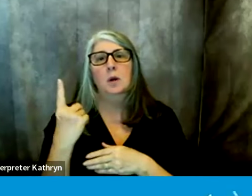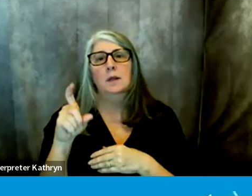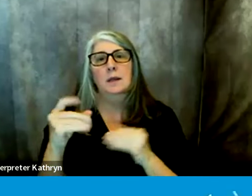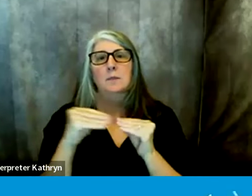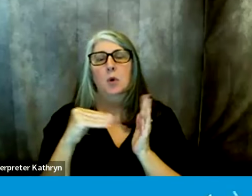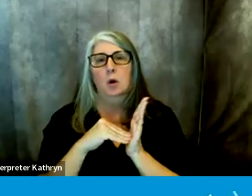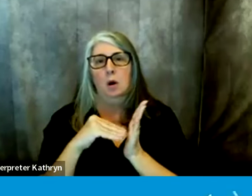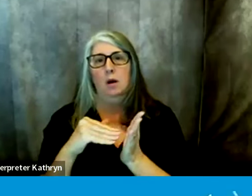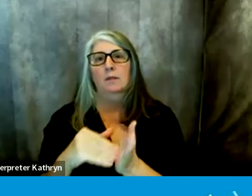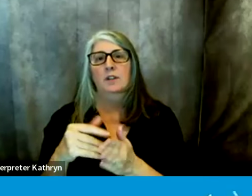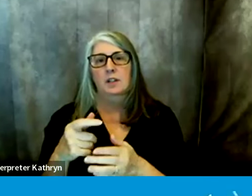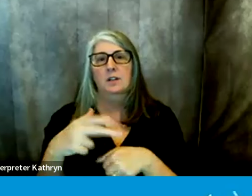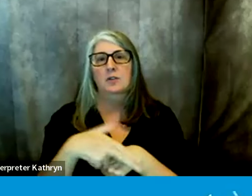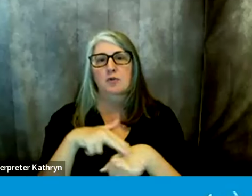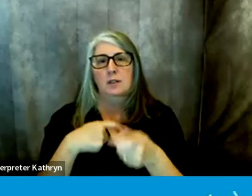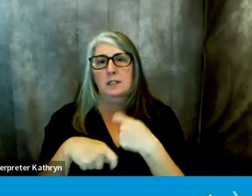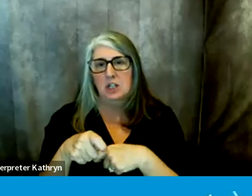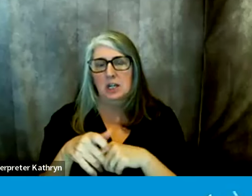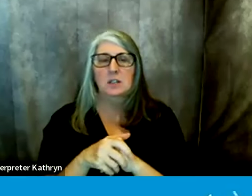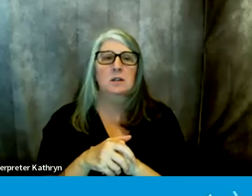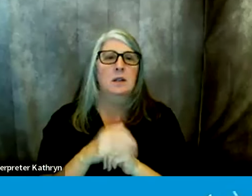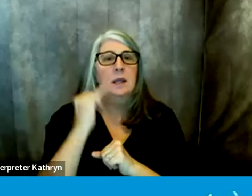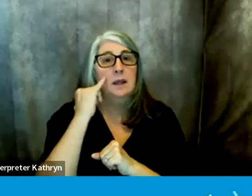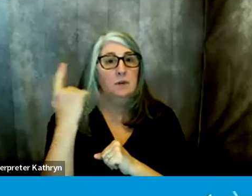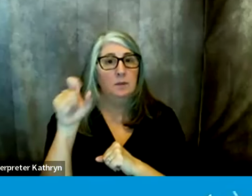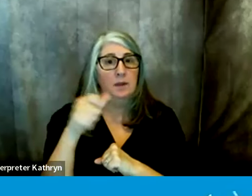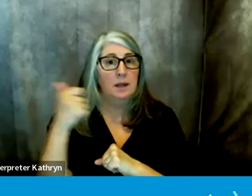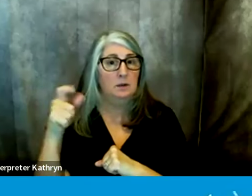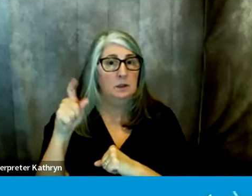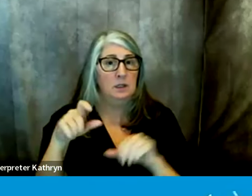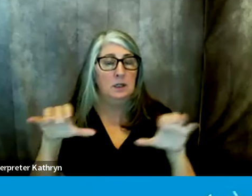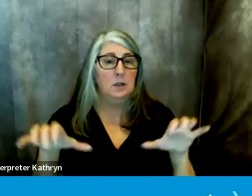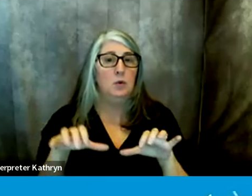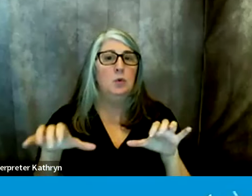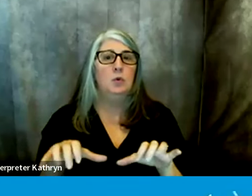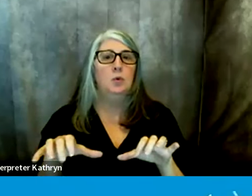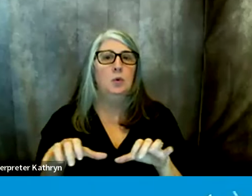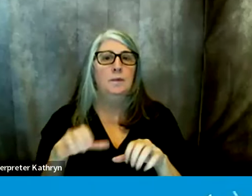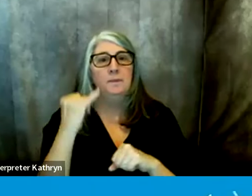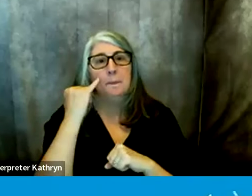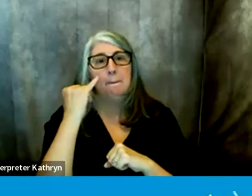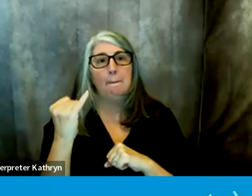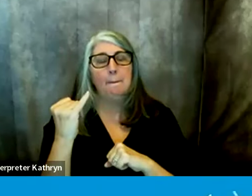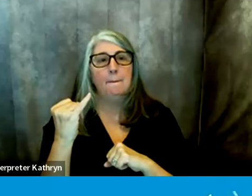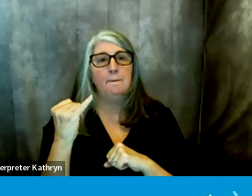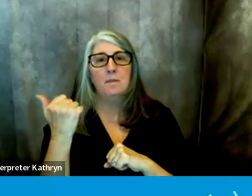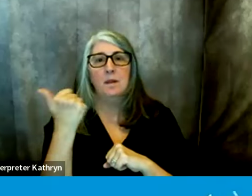And if there's anything else that they need to have done, if there's any flushing or something,